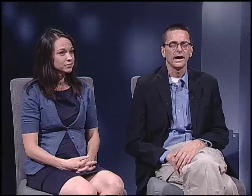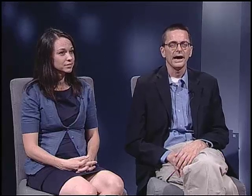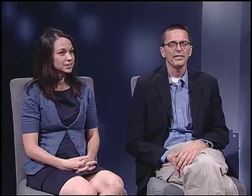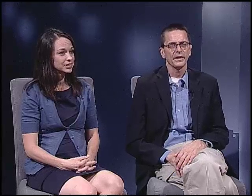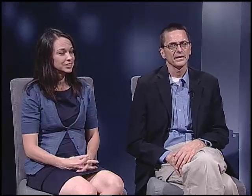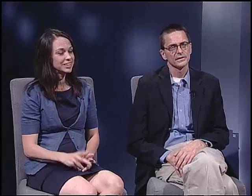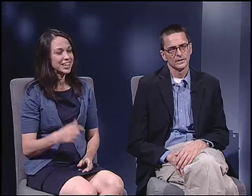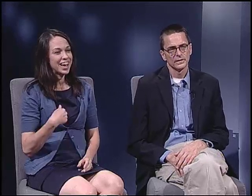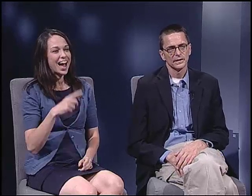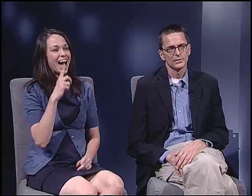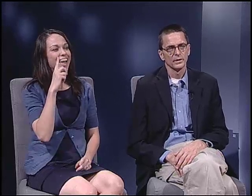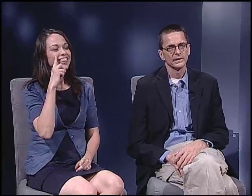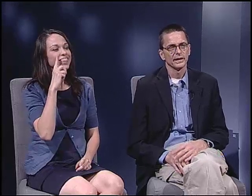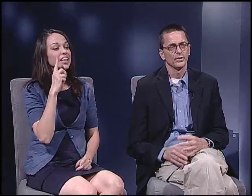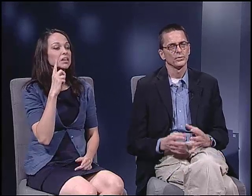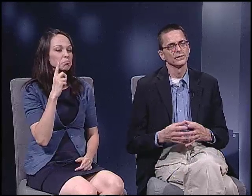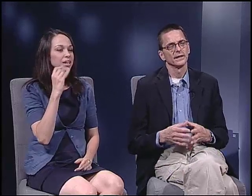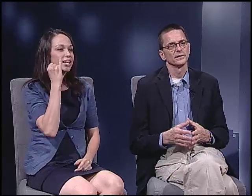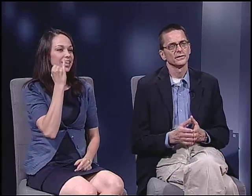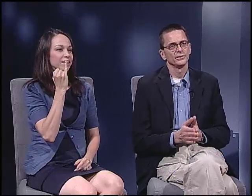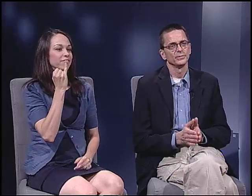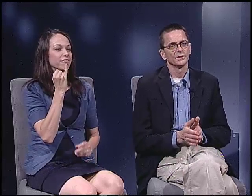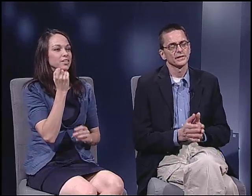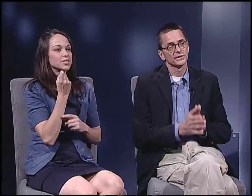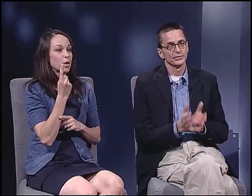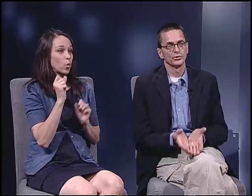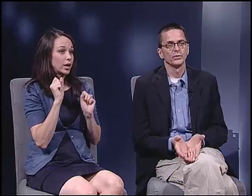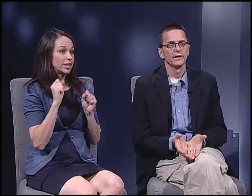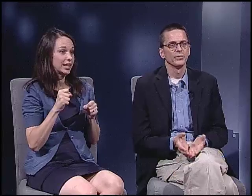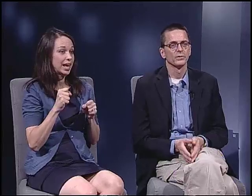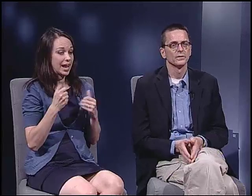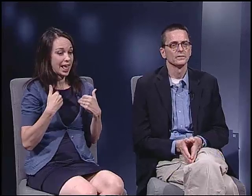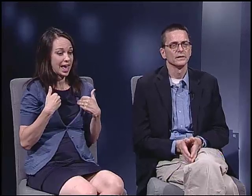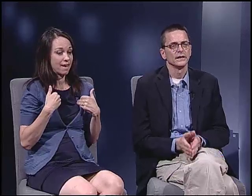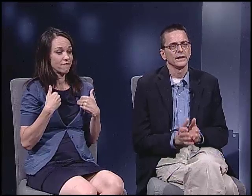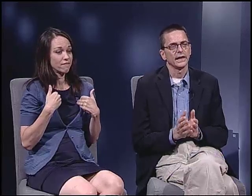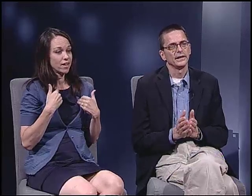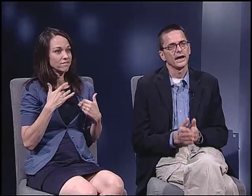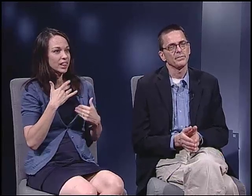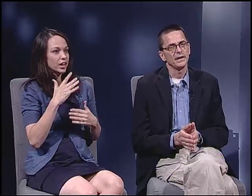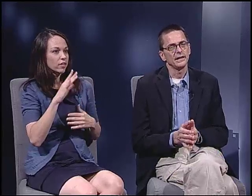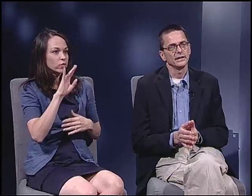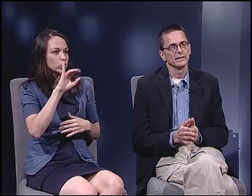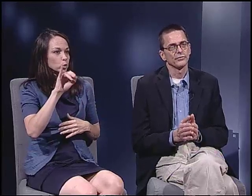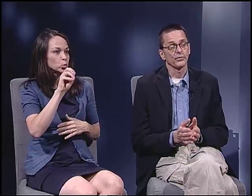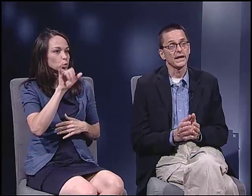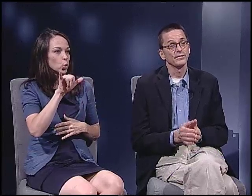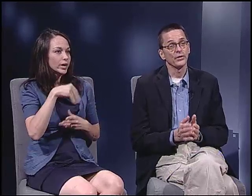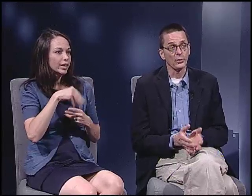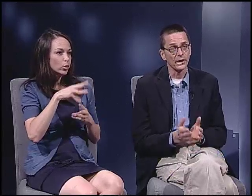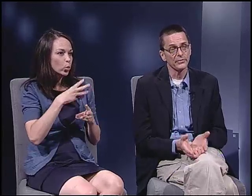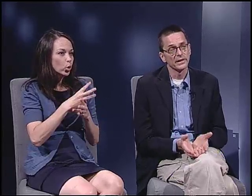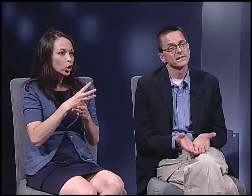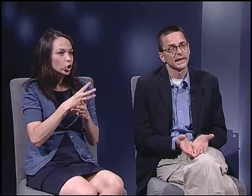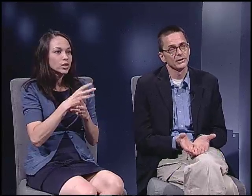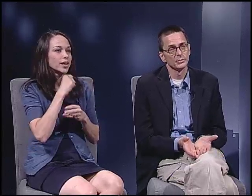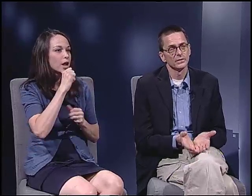I think as long as one can hold on to a sense of joy in the world and not be afraid of the grief that's inevitable